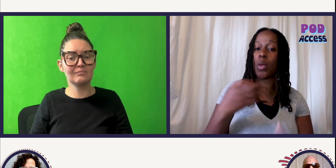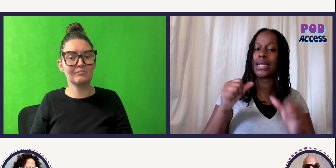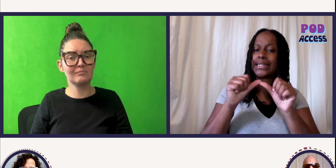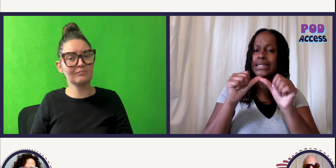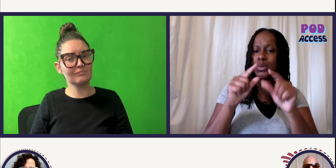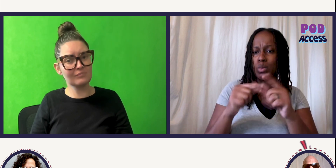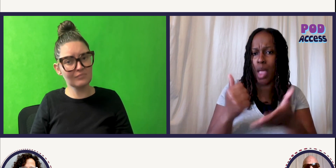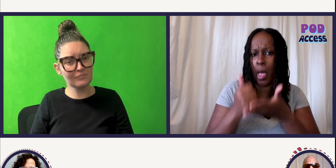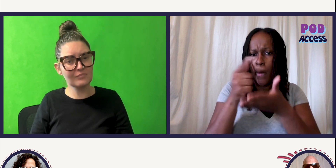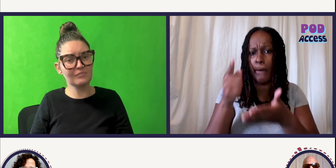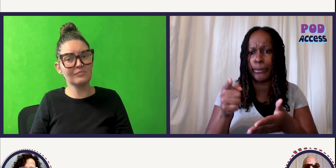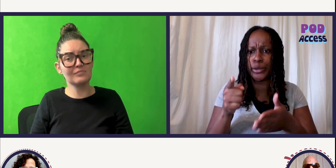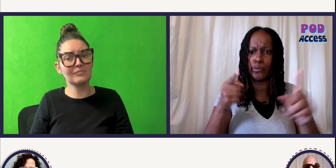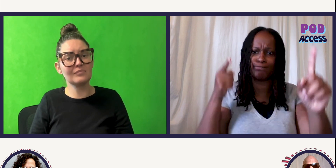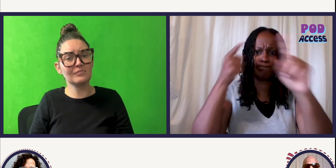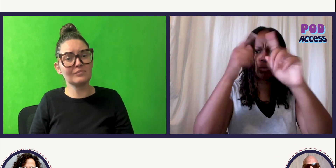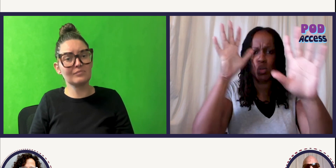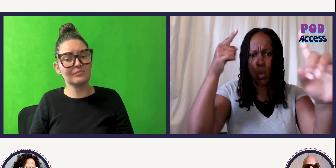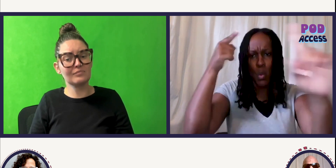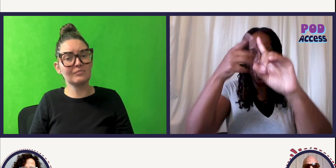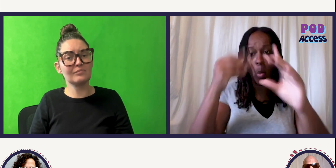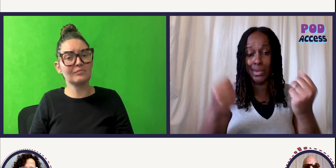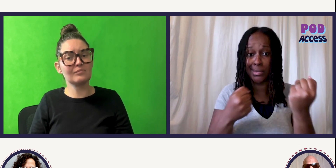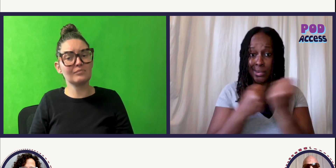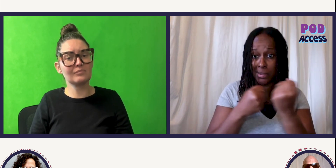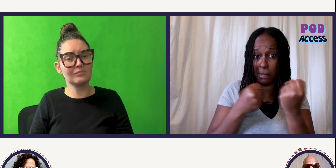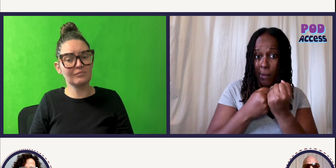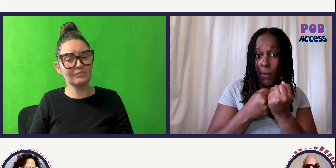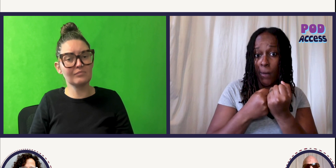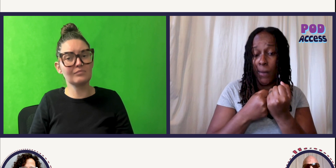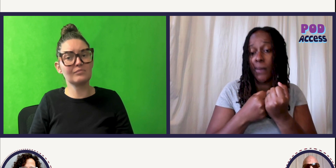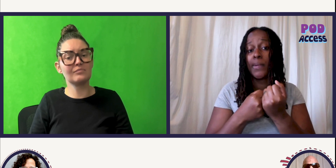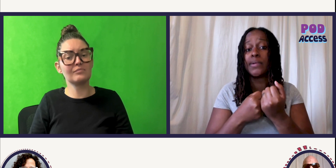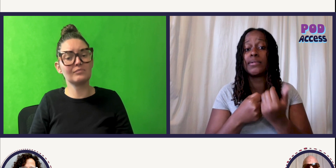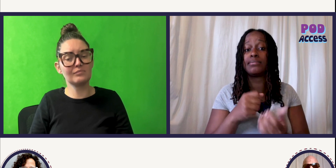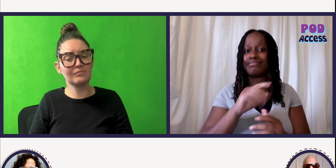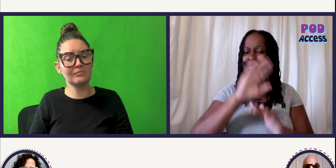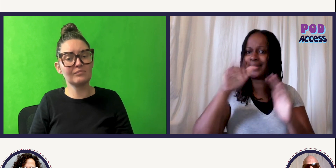We wanna continue to help you reach your goals and support the entire d/Deaf and disabled podcast community.